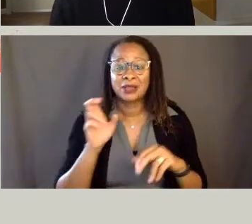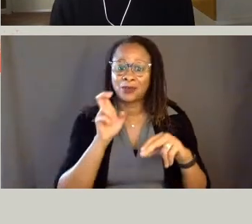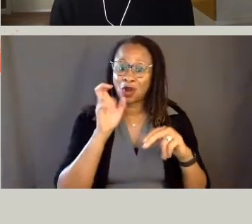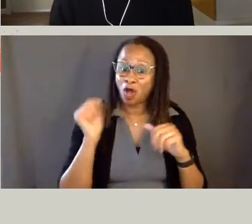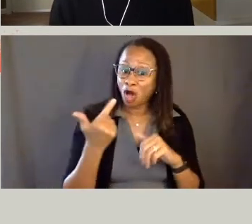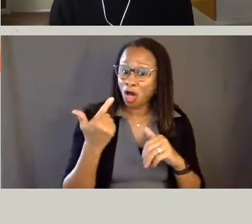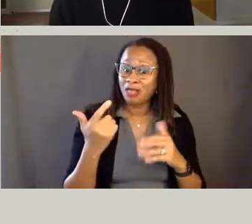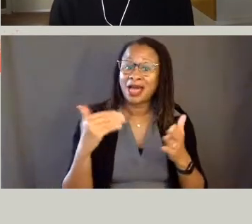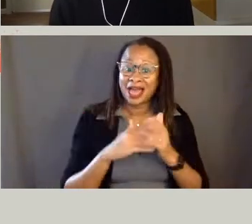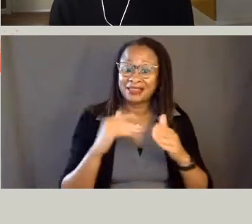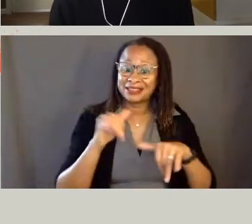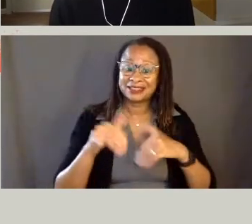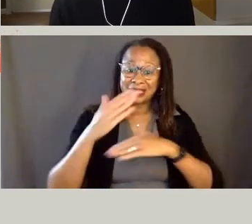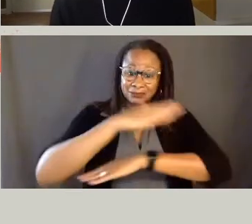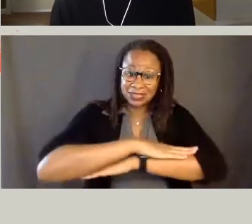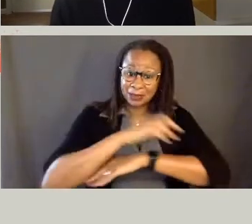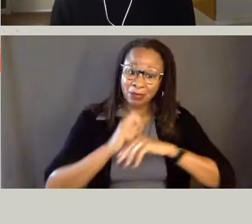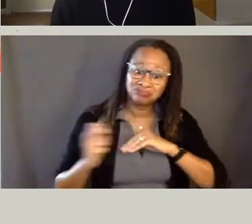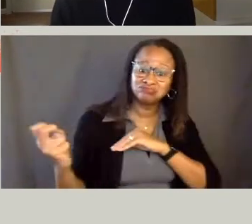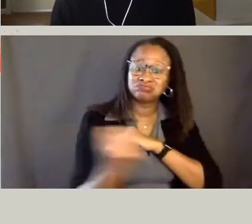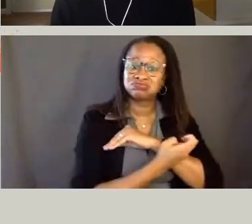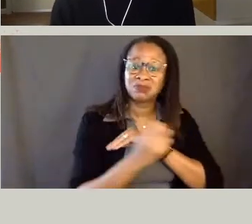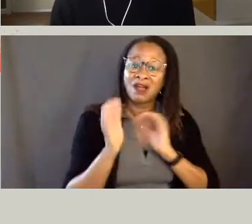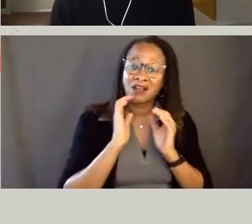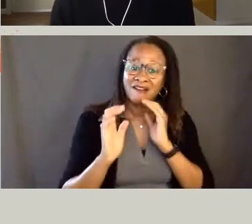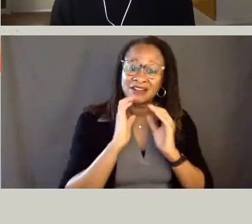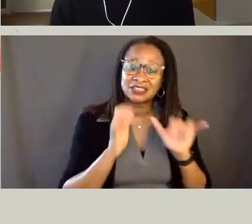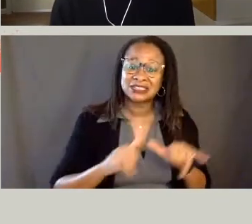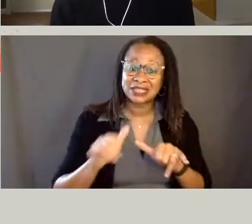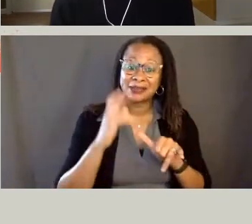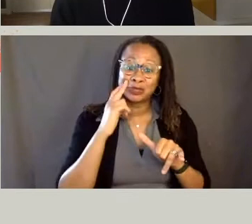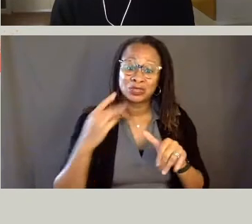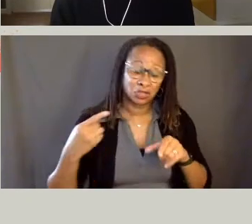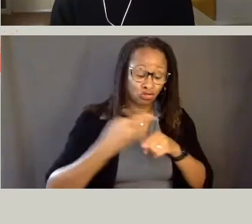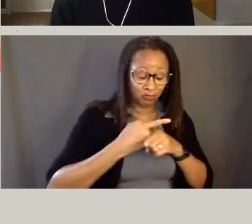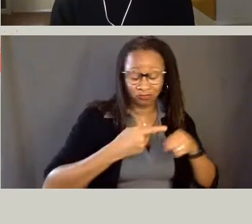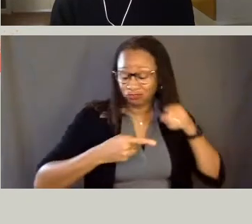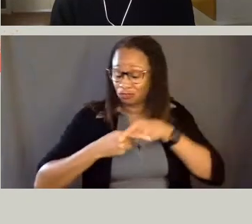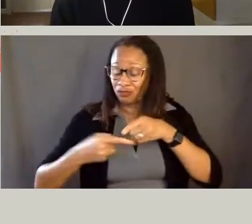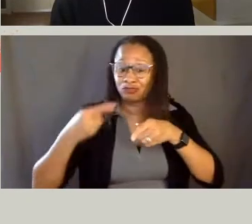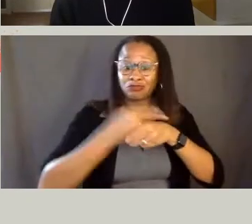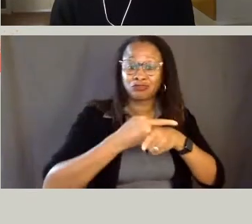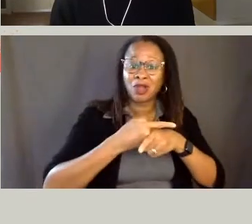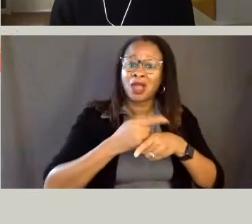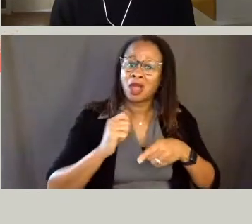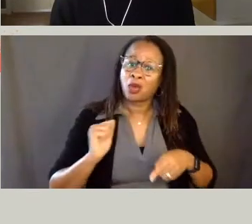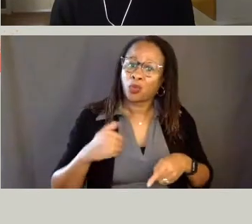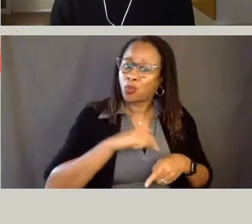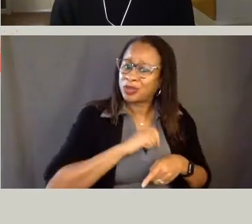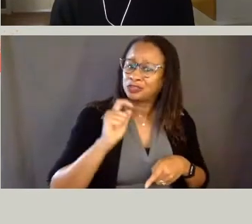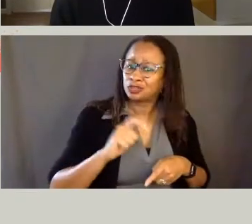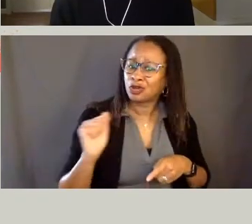And what I love is that, you're starting to see these crossovers. Because I think in essence, like we should all be learning from the organizations